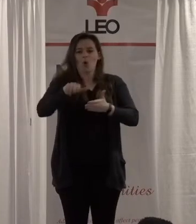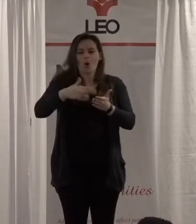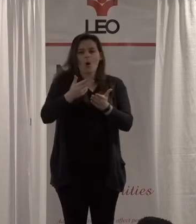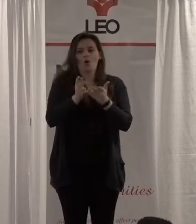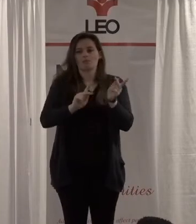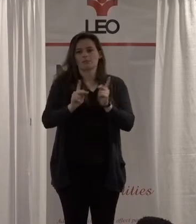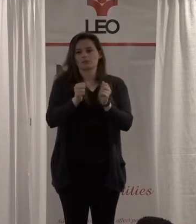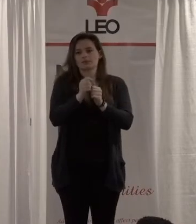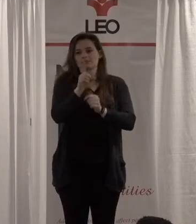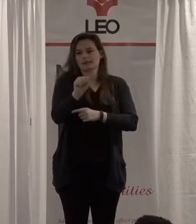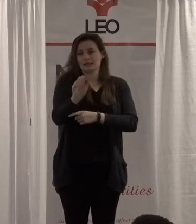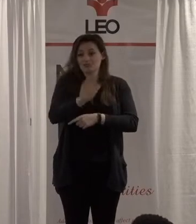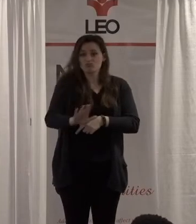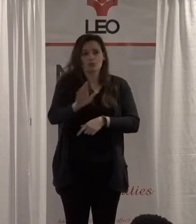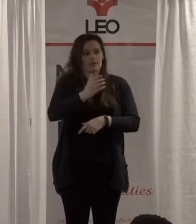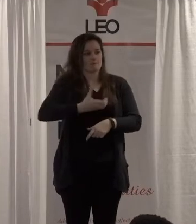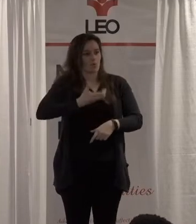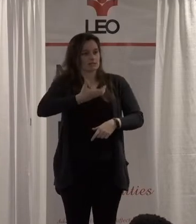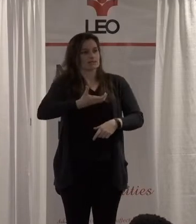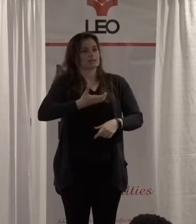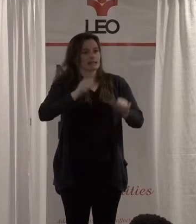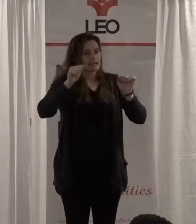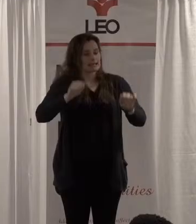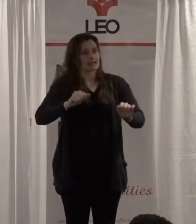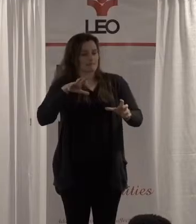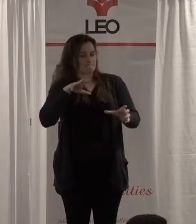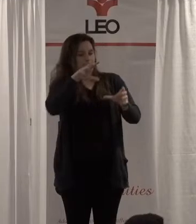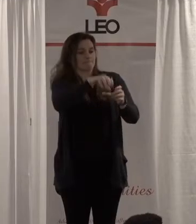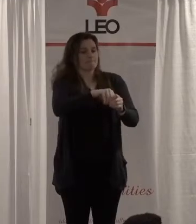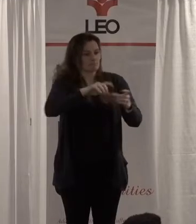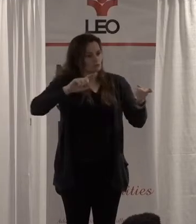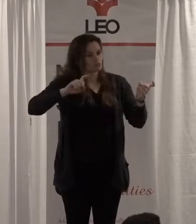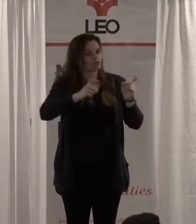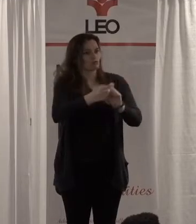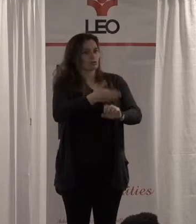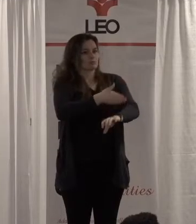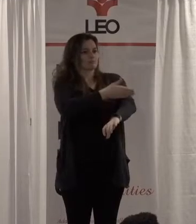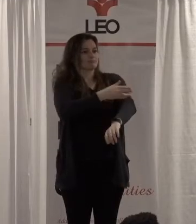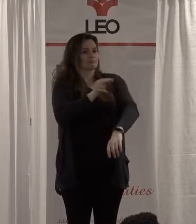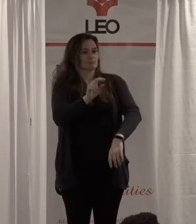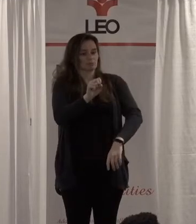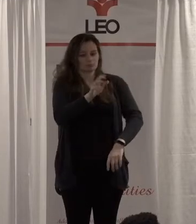TO REALLY SHAPE THE FUTURE IN NOVA SCOTIA. AT THE HUMAN RIGHTS COMMISSION